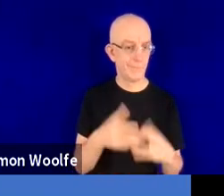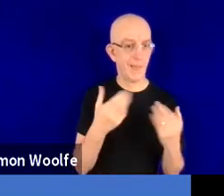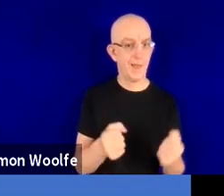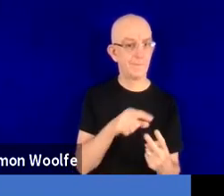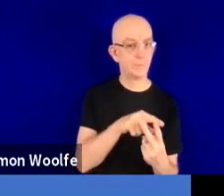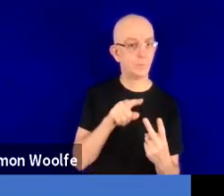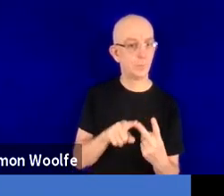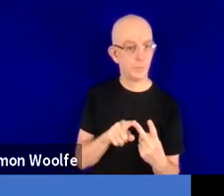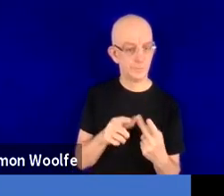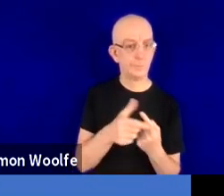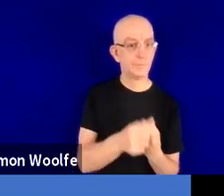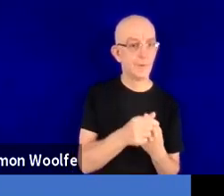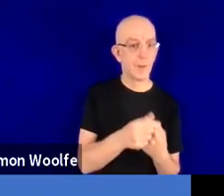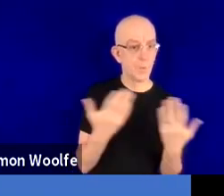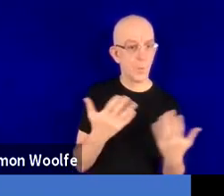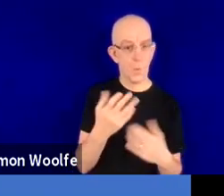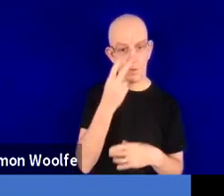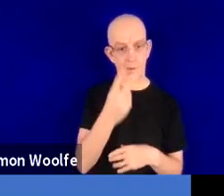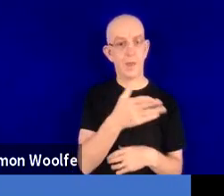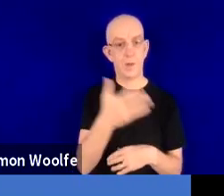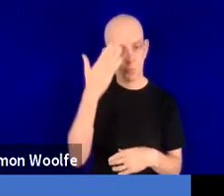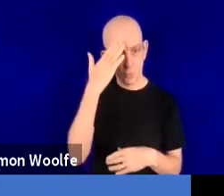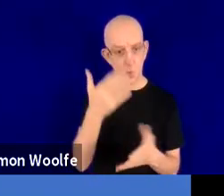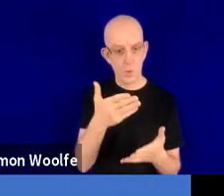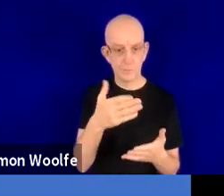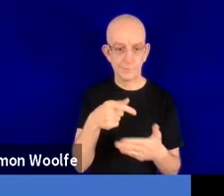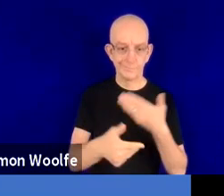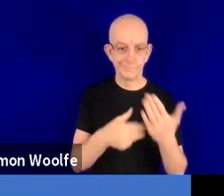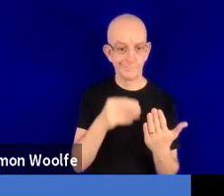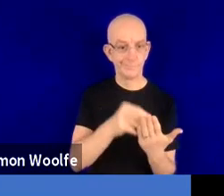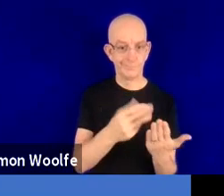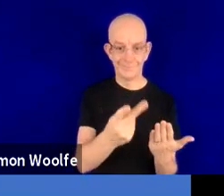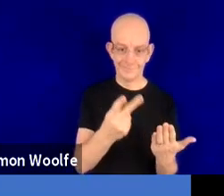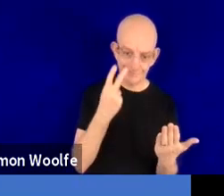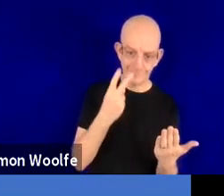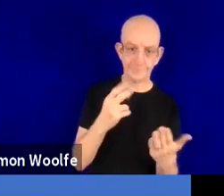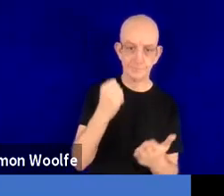like COVID-19, especially carrying out reliable disability assessment, is very difficult